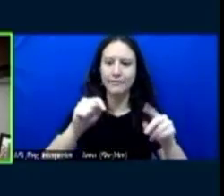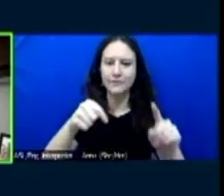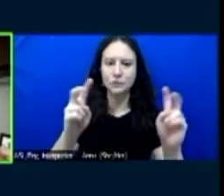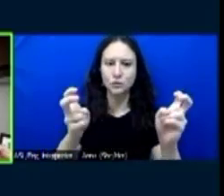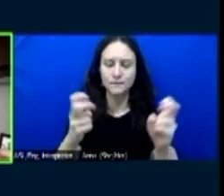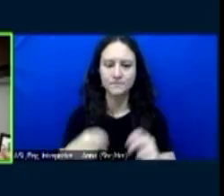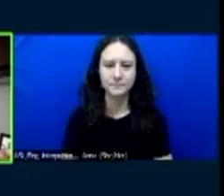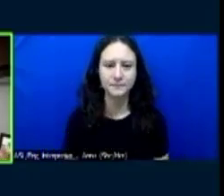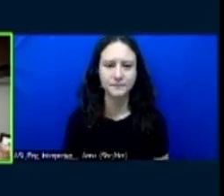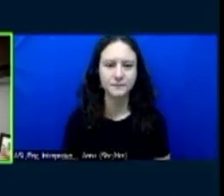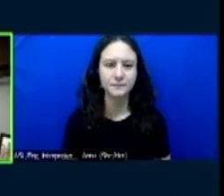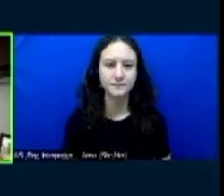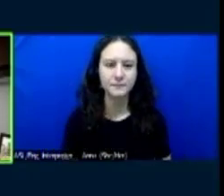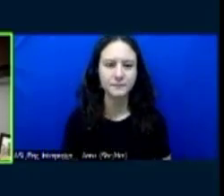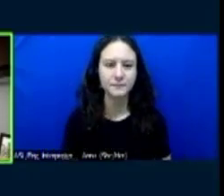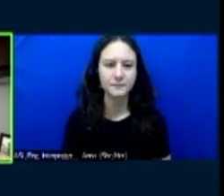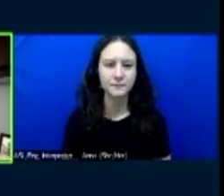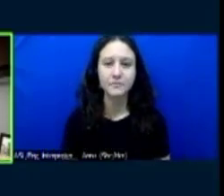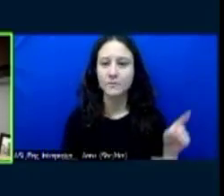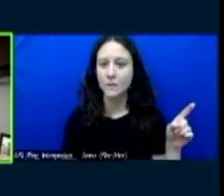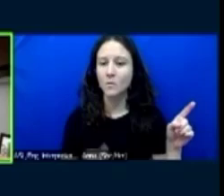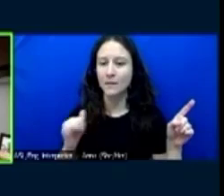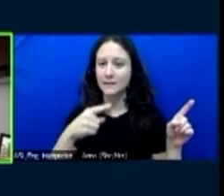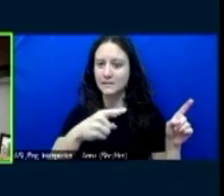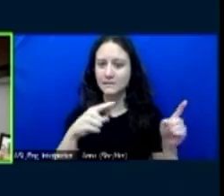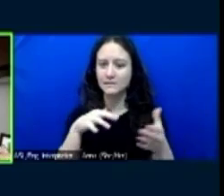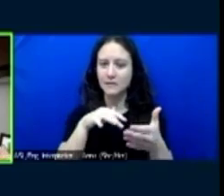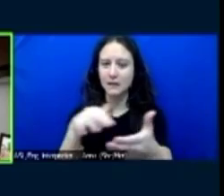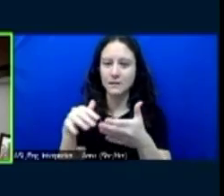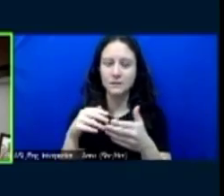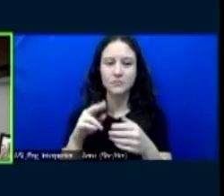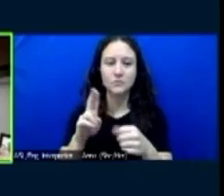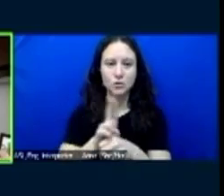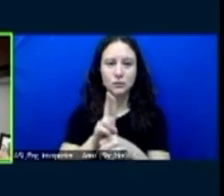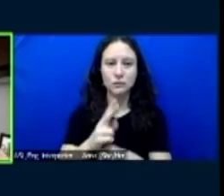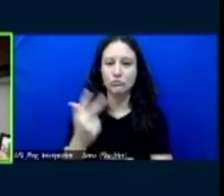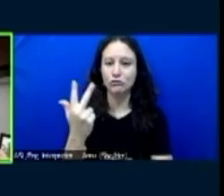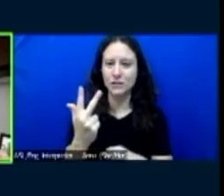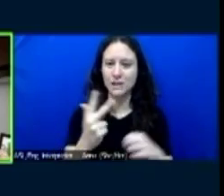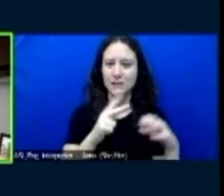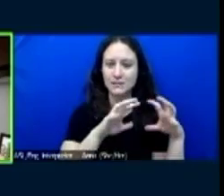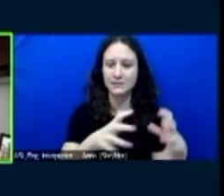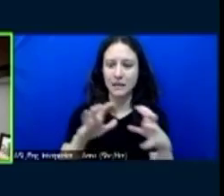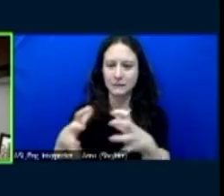So, this study used three sets of real NIH applications.